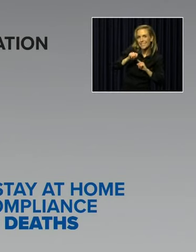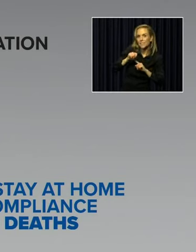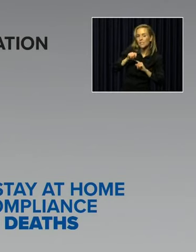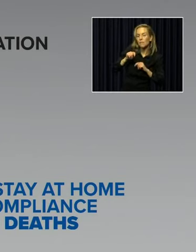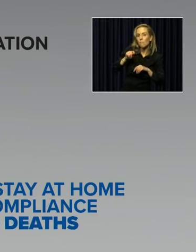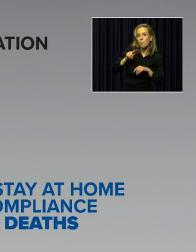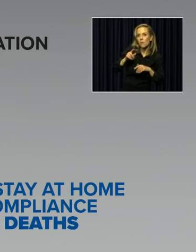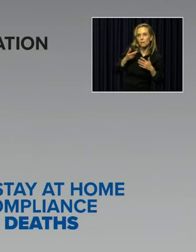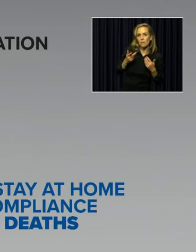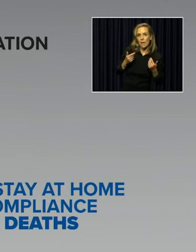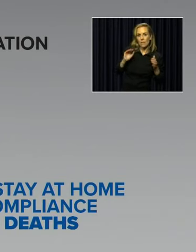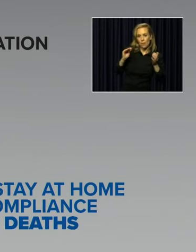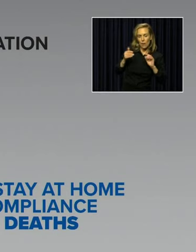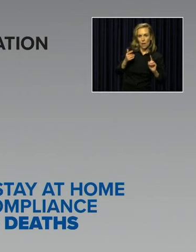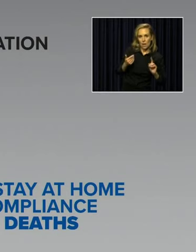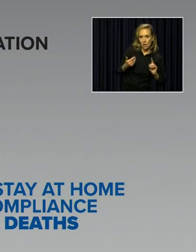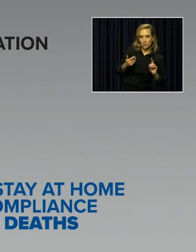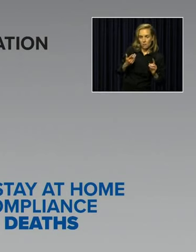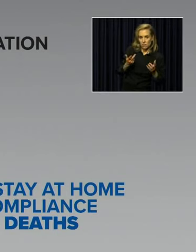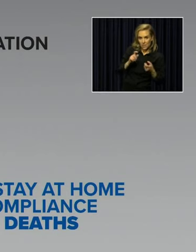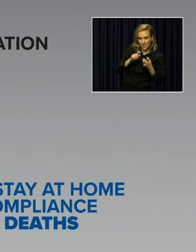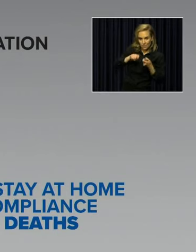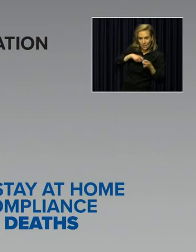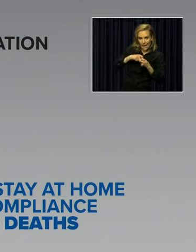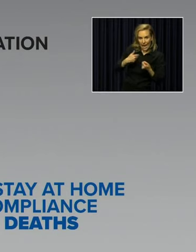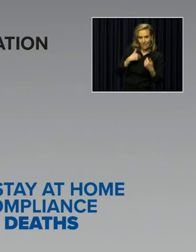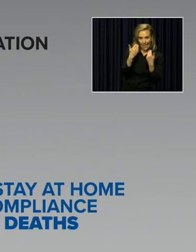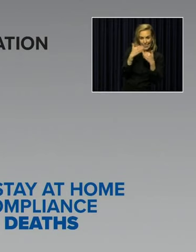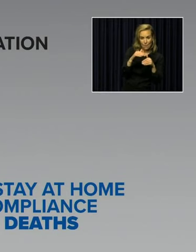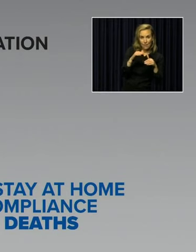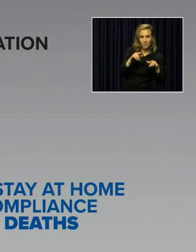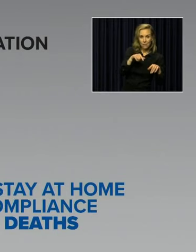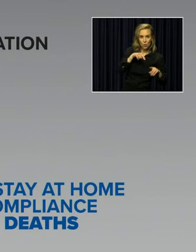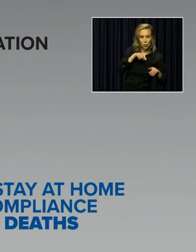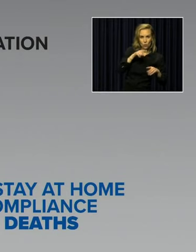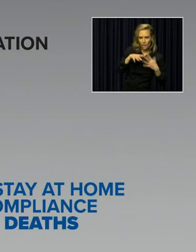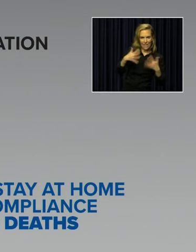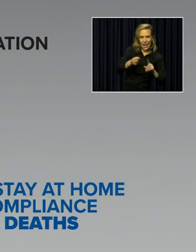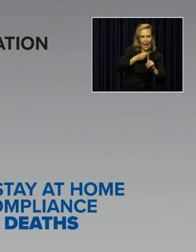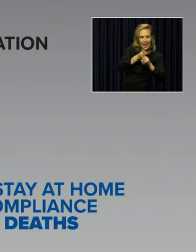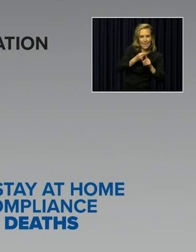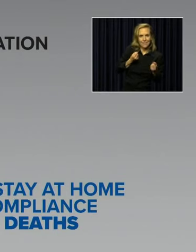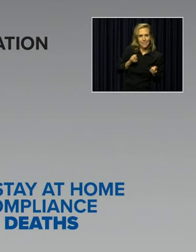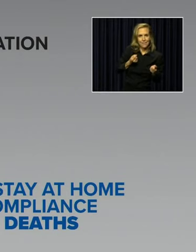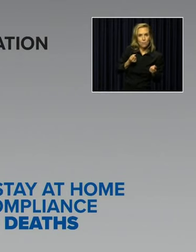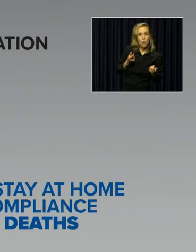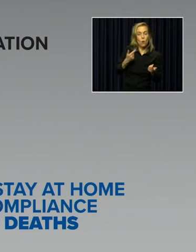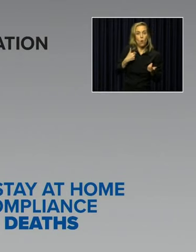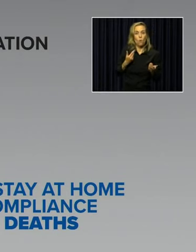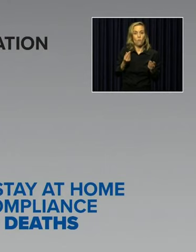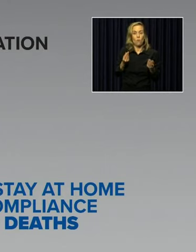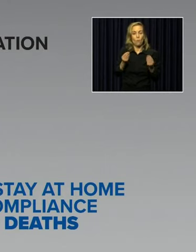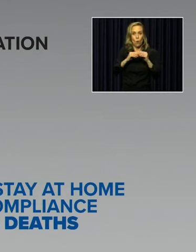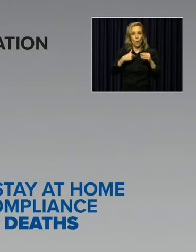WE ARE NOT IN THE LIMITED ACTION UP THERE. A YOU WILL HAVE COMMITTED AND WE